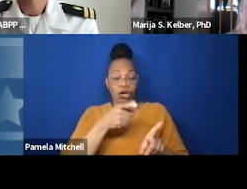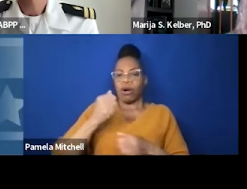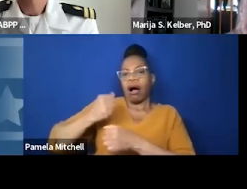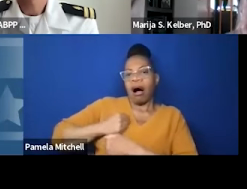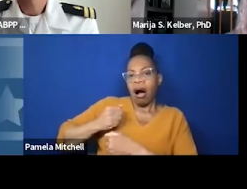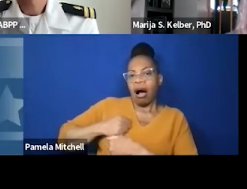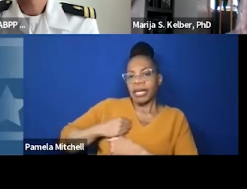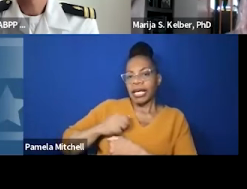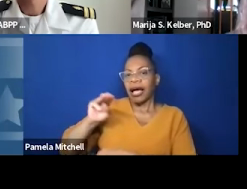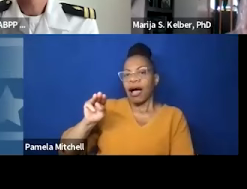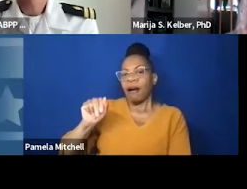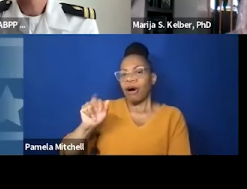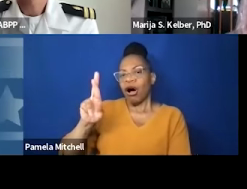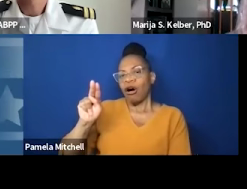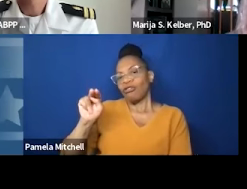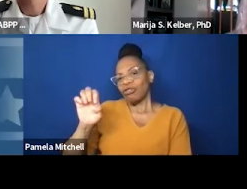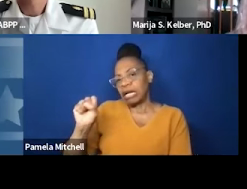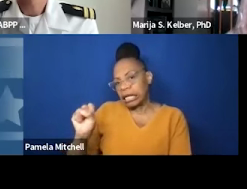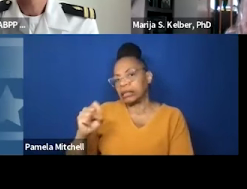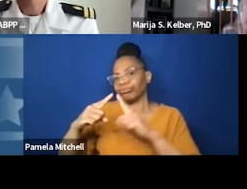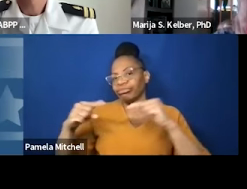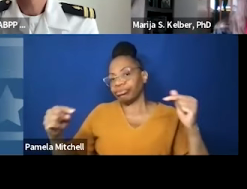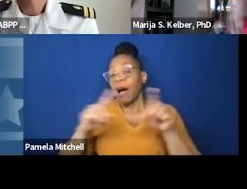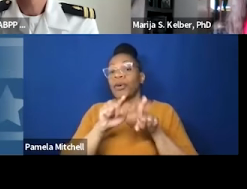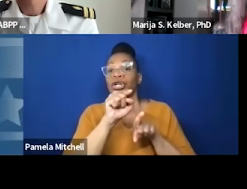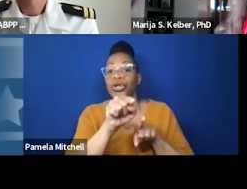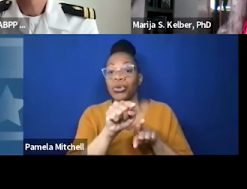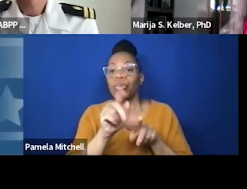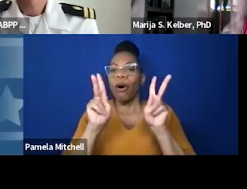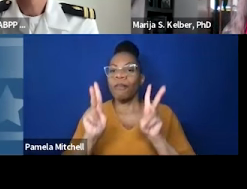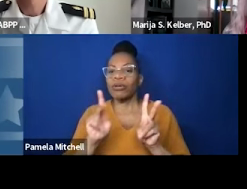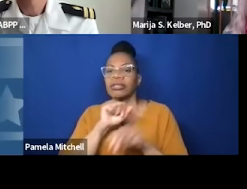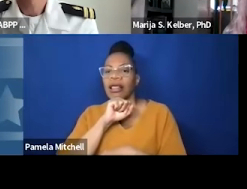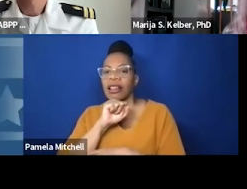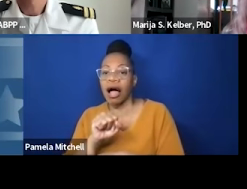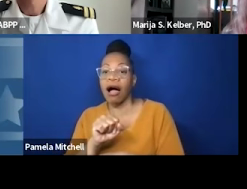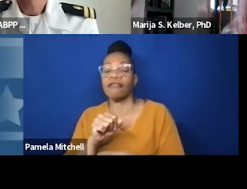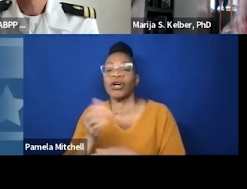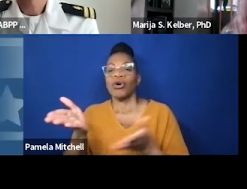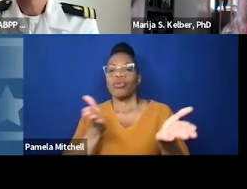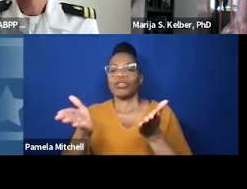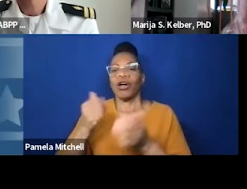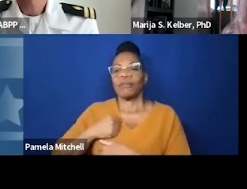or even if, "Are you or a veteran?" But, "Have you or a loved one ever served in the military?" allows you to be able to identify